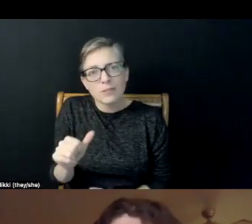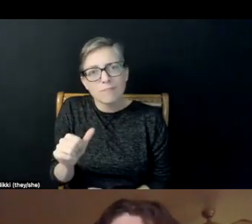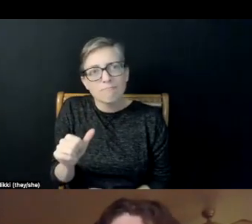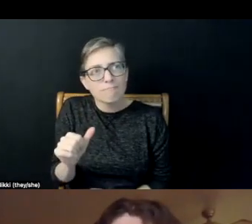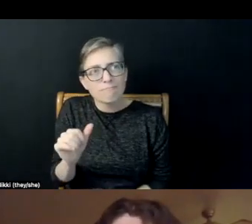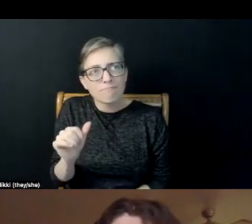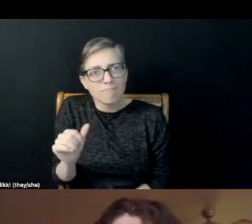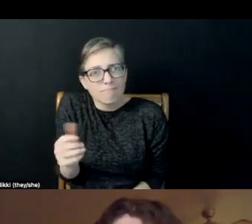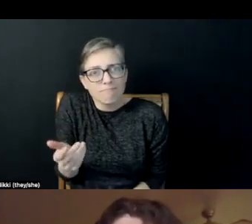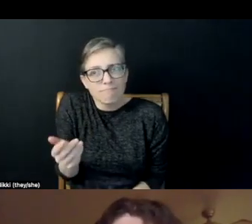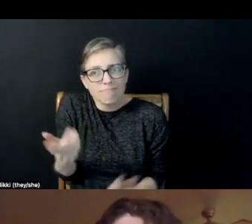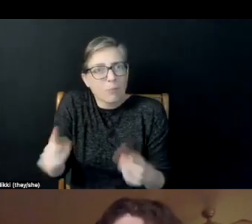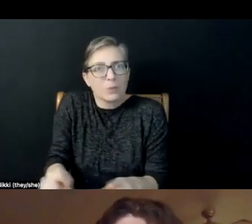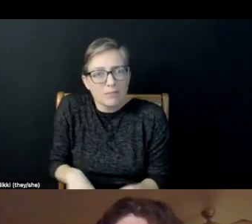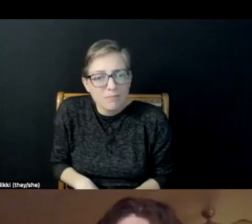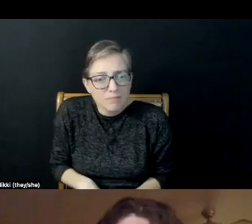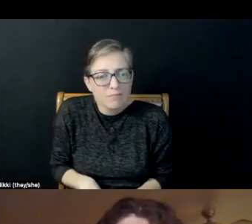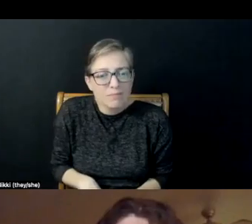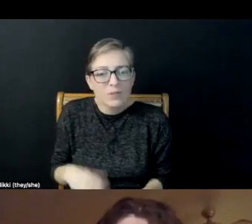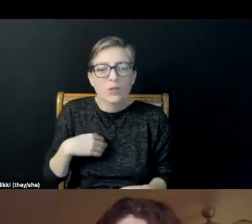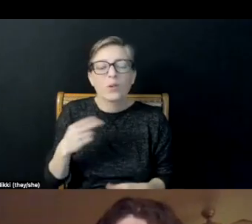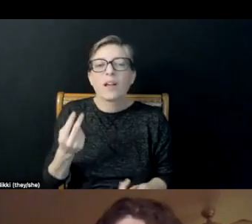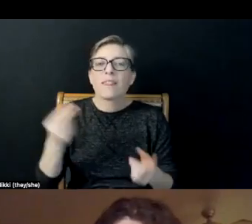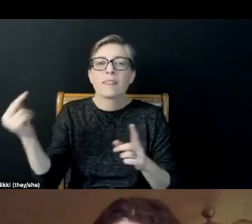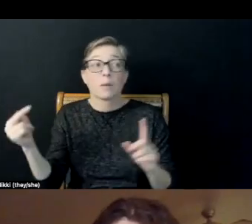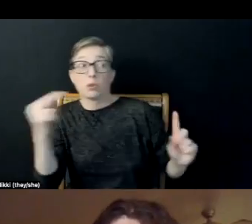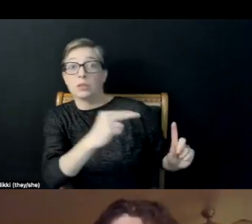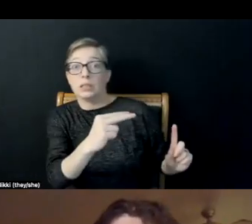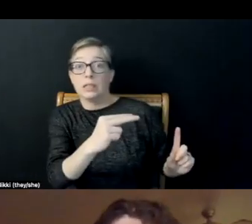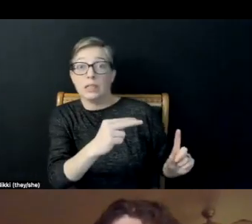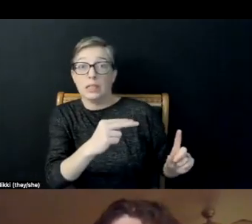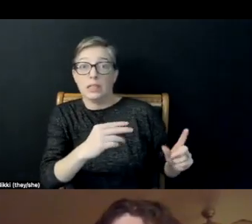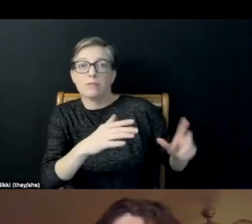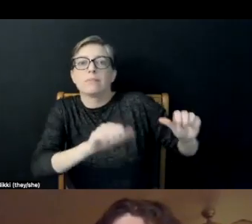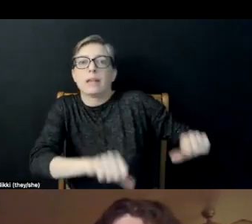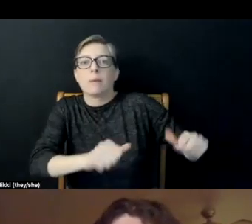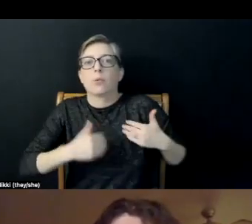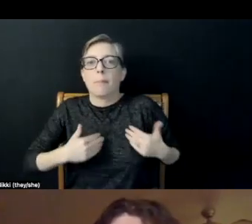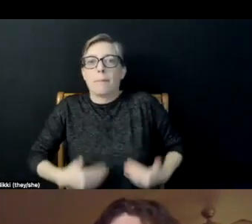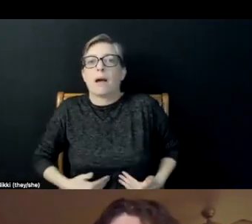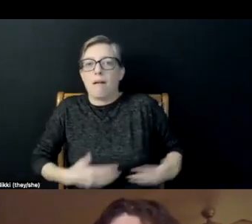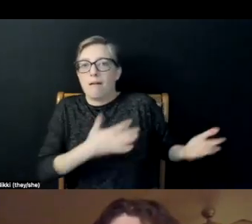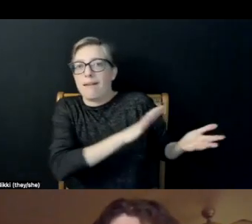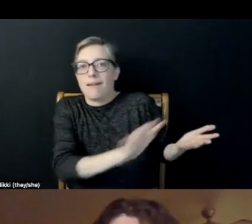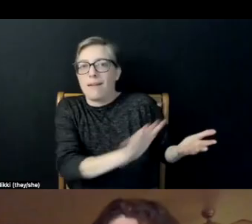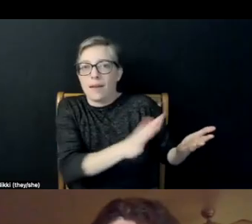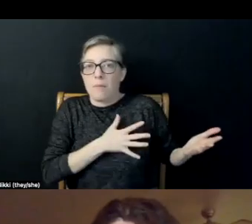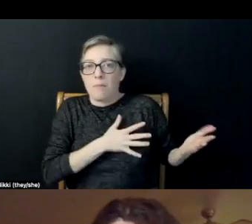such as the perceived able-bodiedness of my partner and mother, and I came home safely with my family intact.